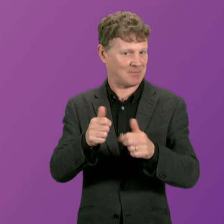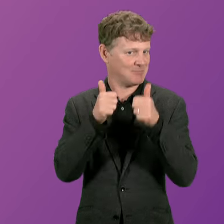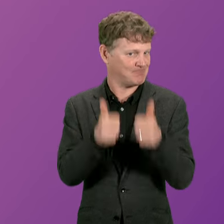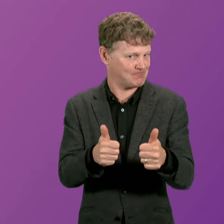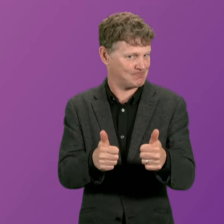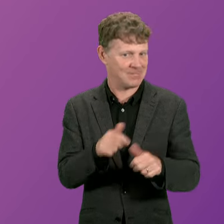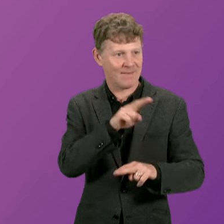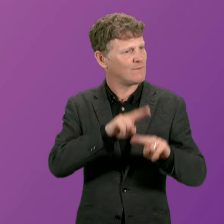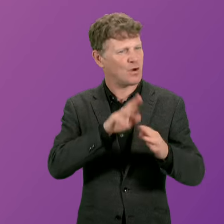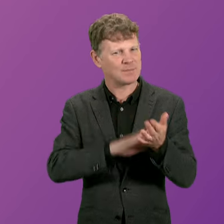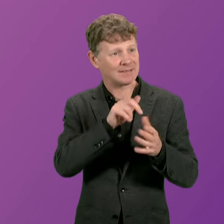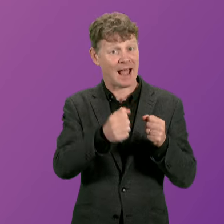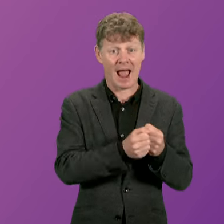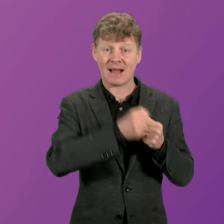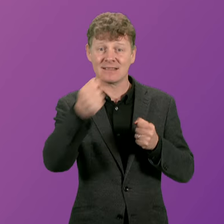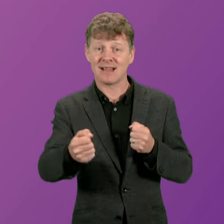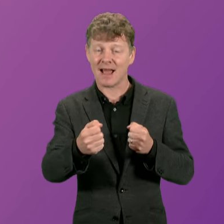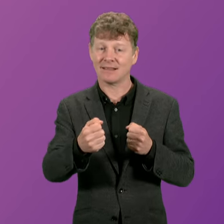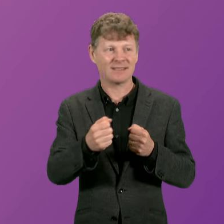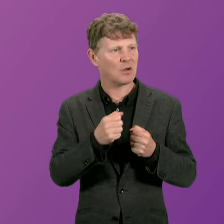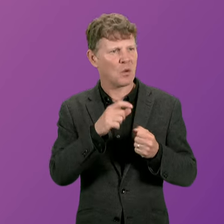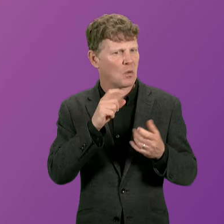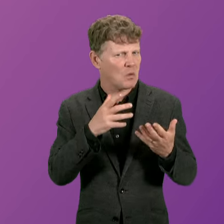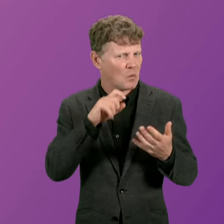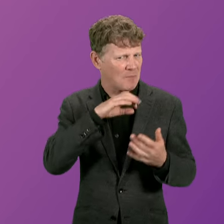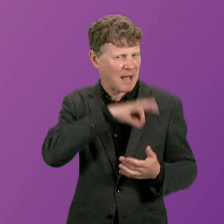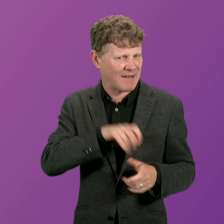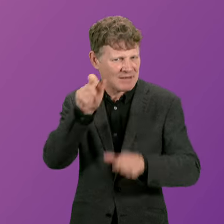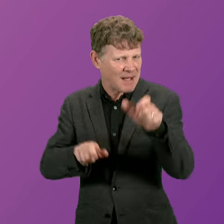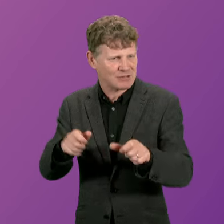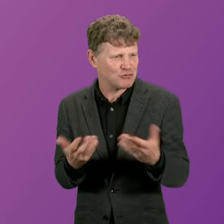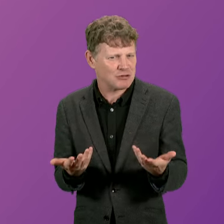how that extension is expected to benefit passengers across Scotland’s rail network,